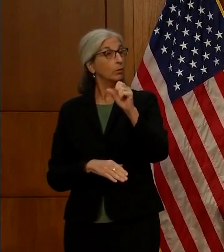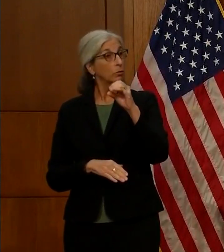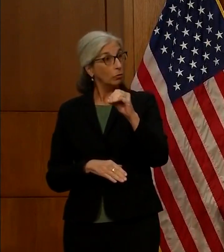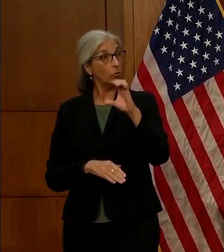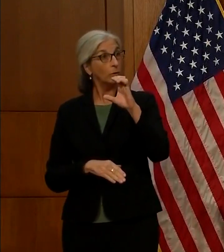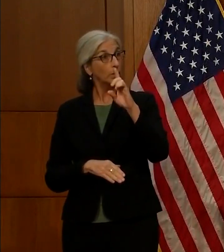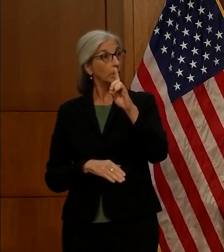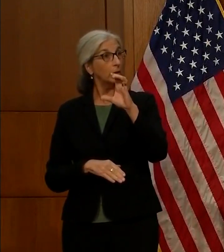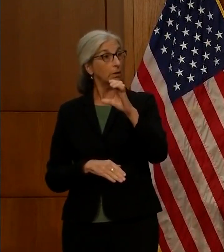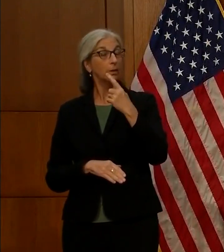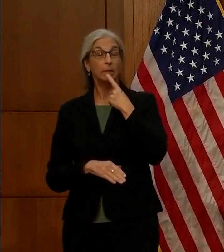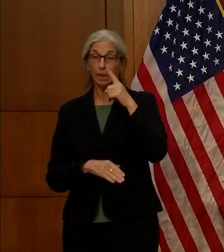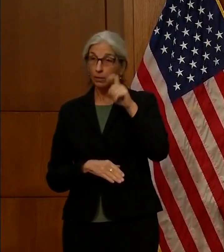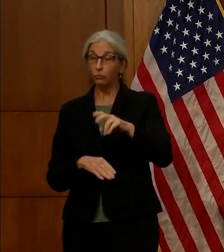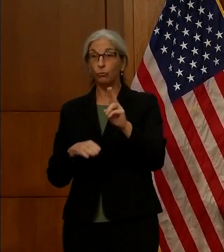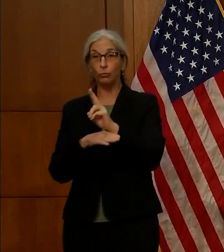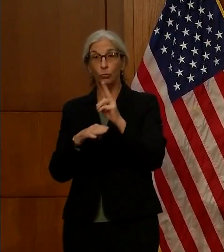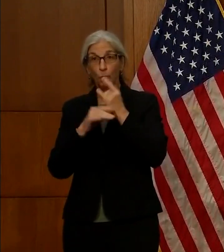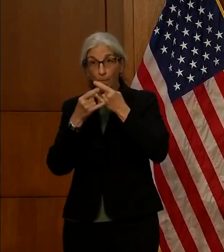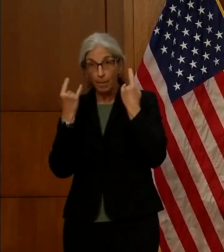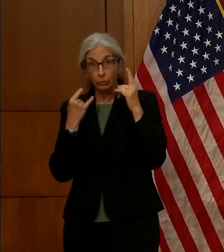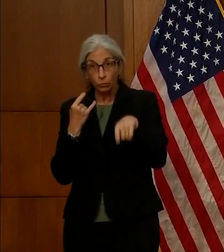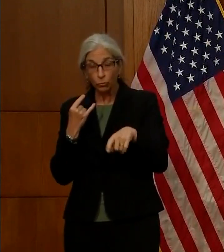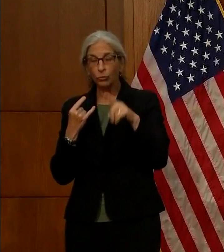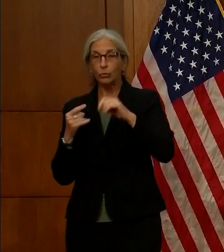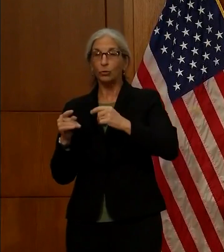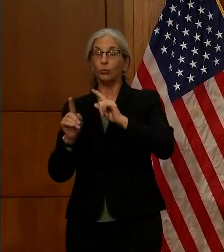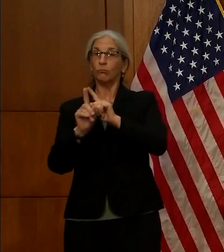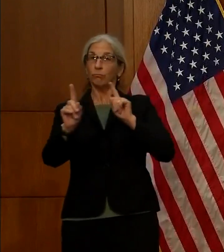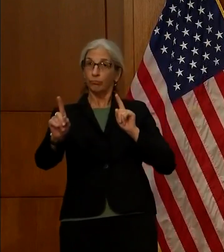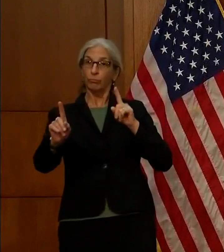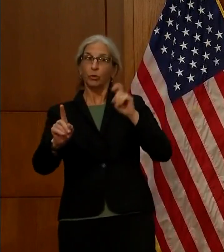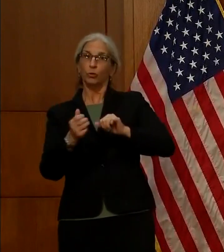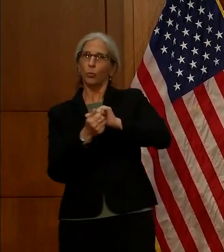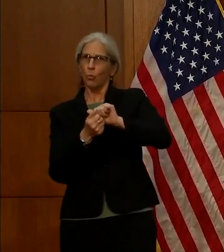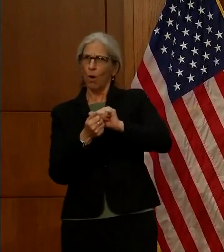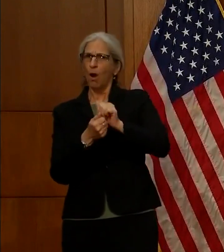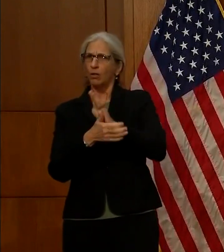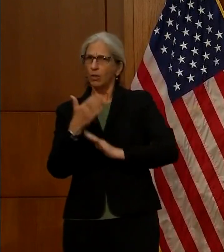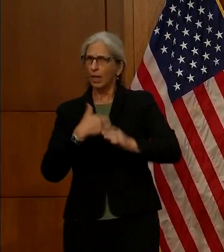NINETEEN AND IN THOSE OUTLINES WERE. WEARING FACIAL MASK.